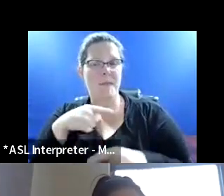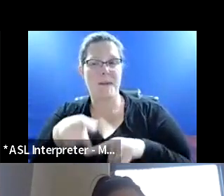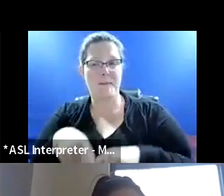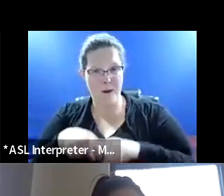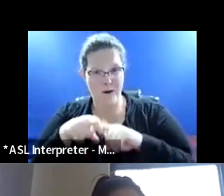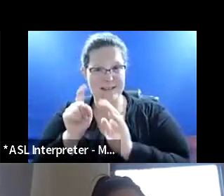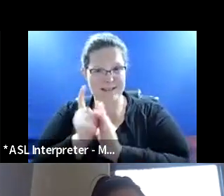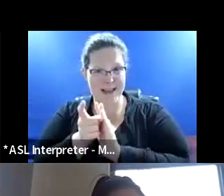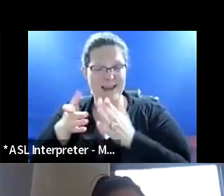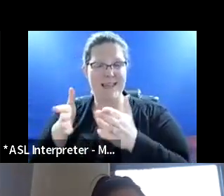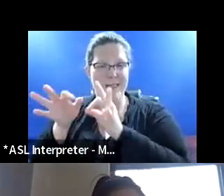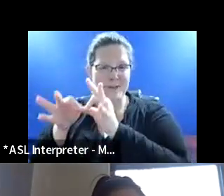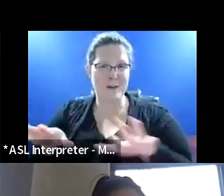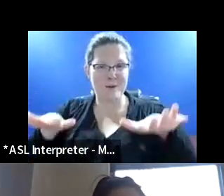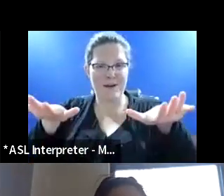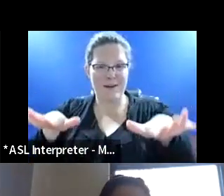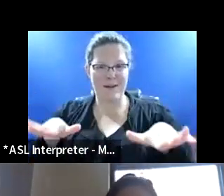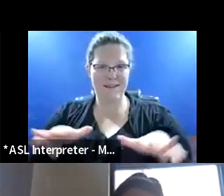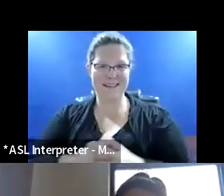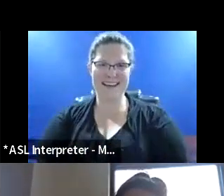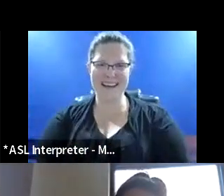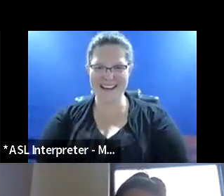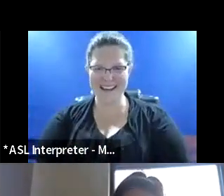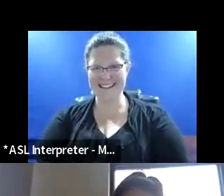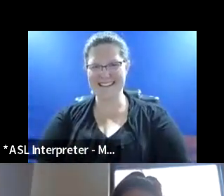YES. THANK YOU, BOTH.